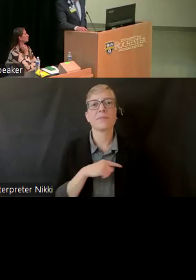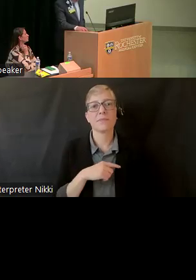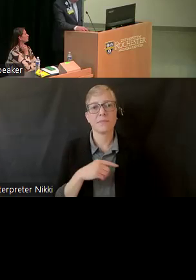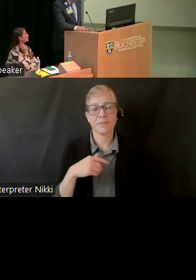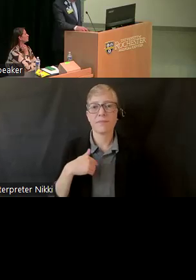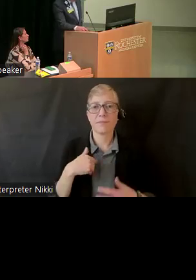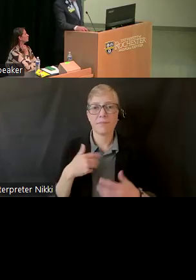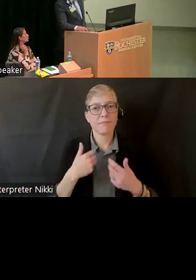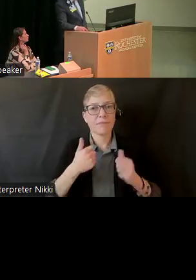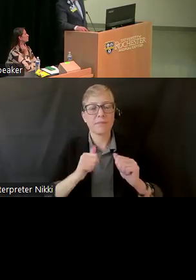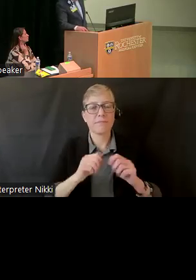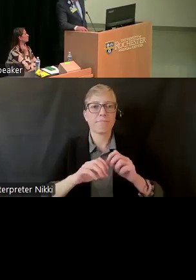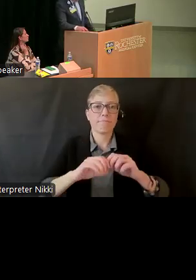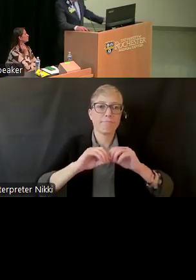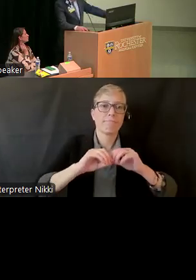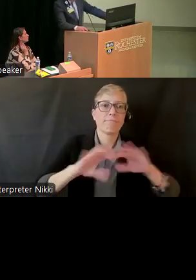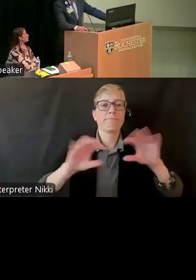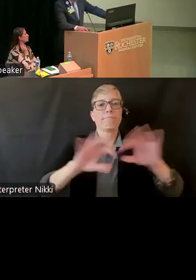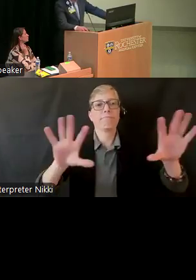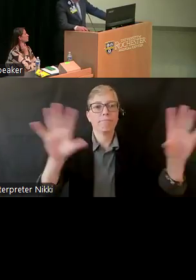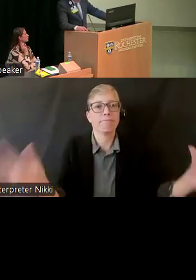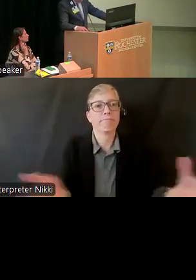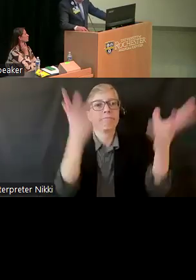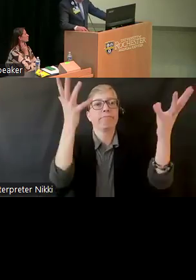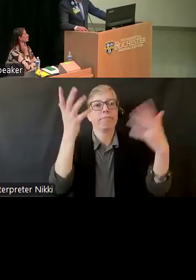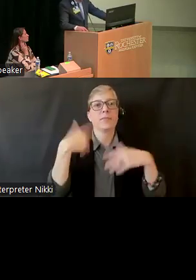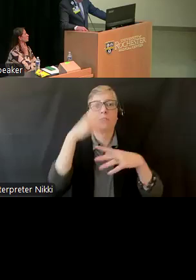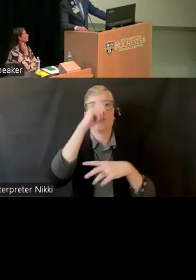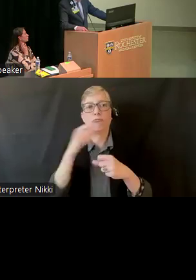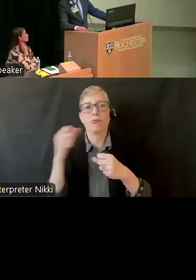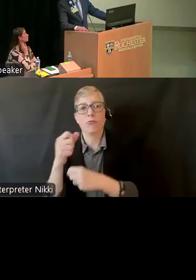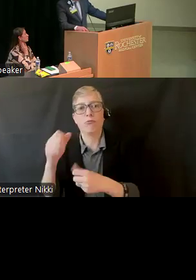being made across the enterprise from a strategic partnership with informatics to our provider